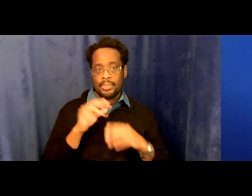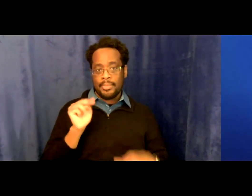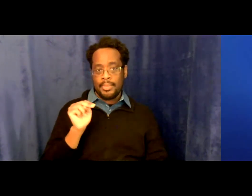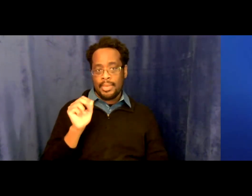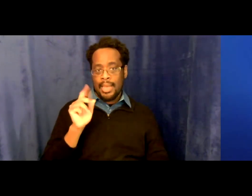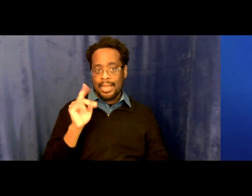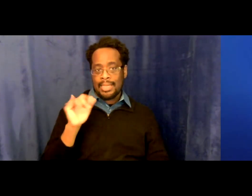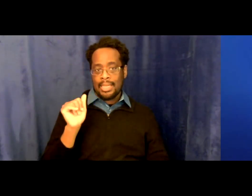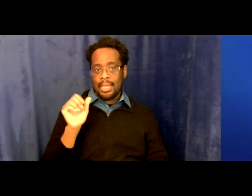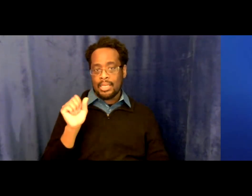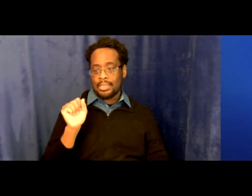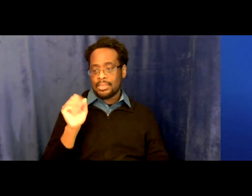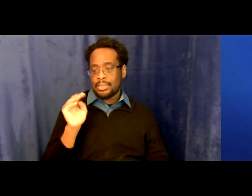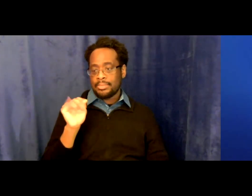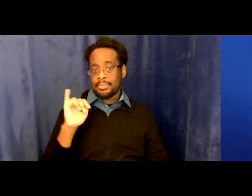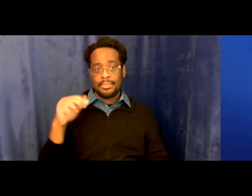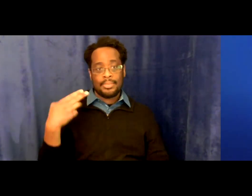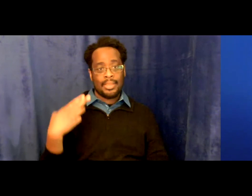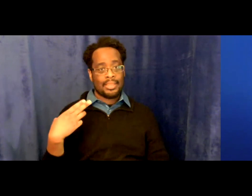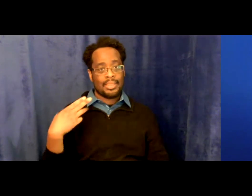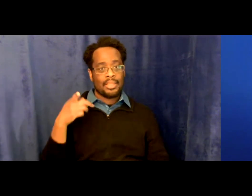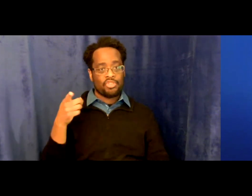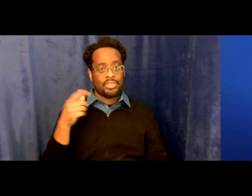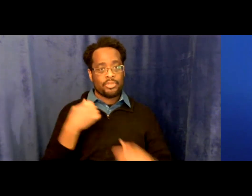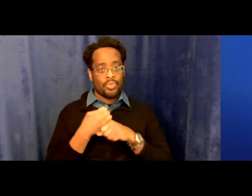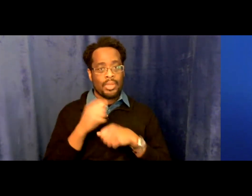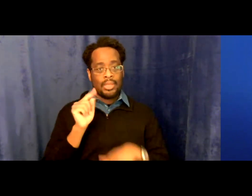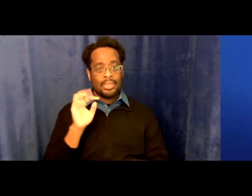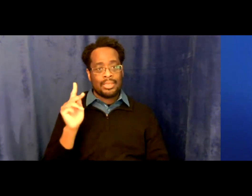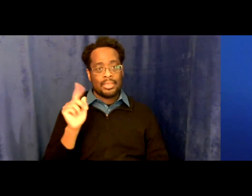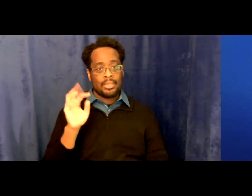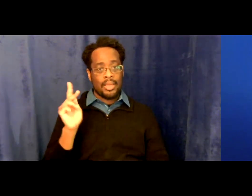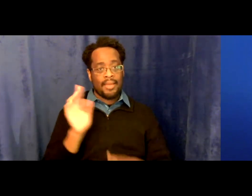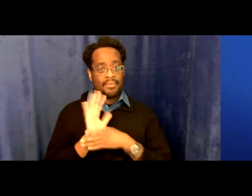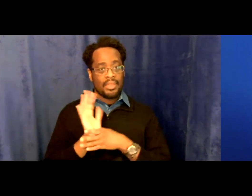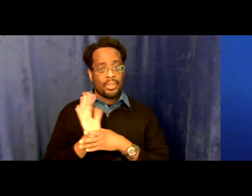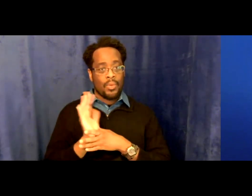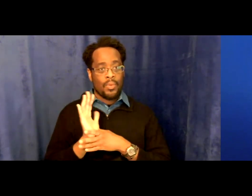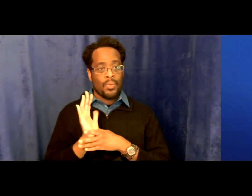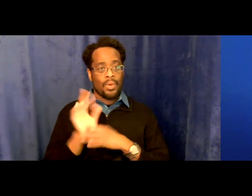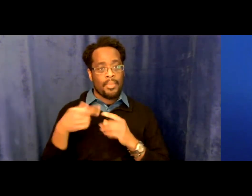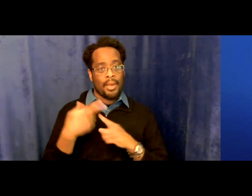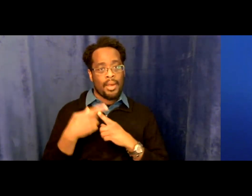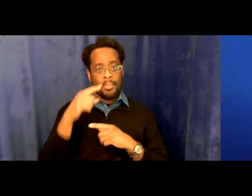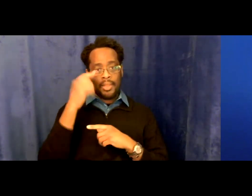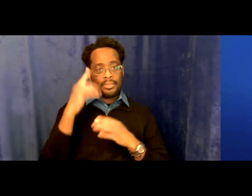to start with one there's a person's name by nakia smith and she created a tick top video on social